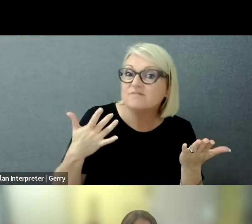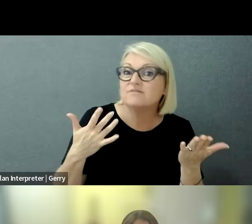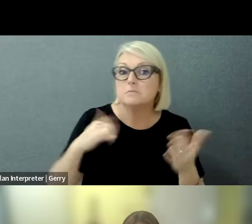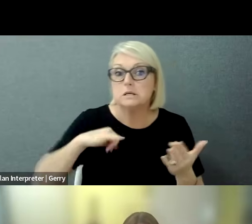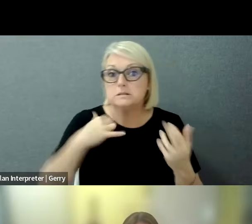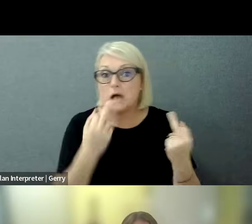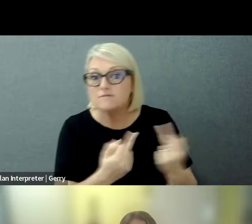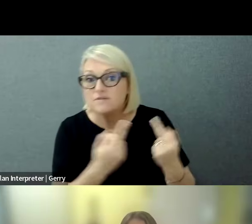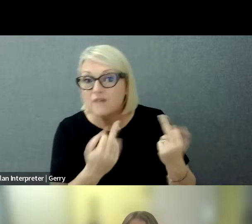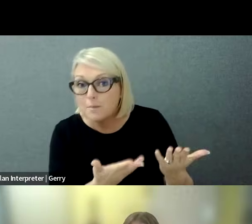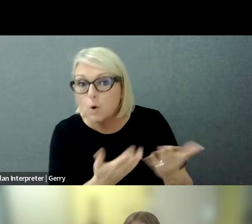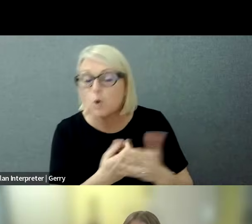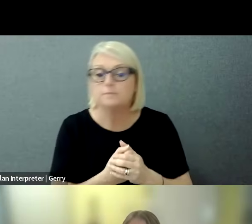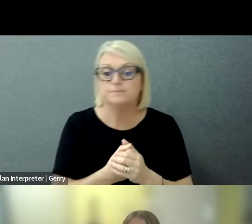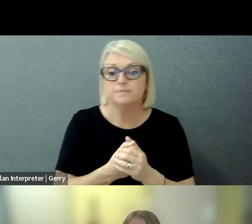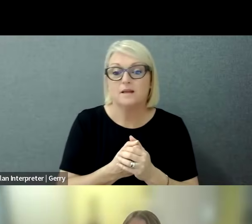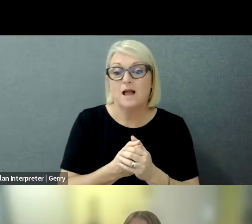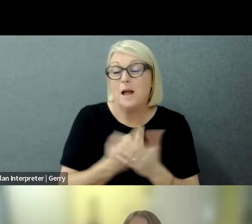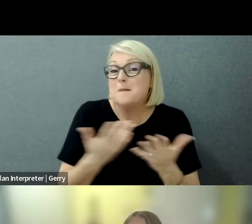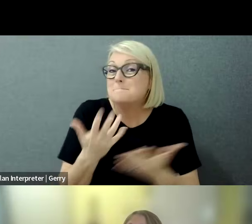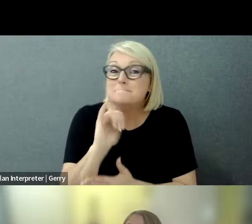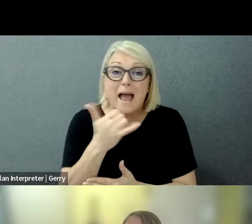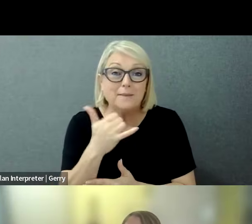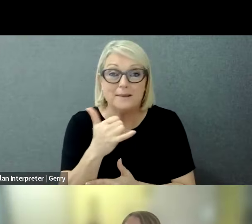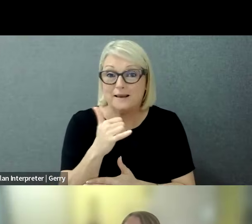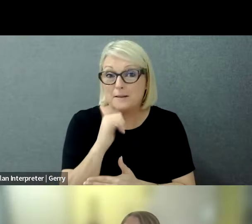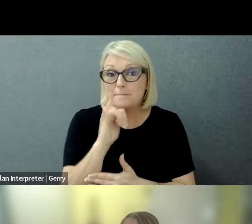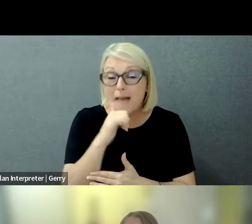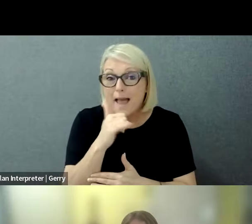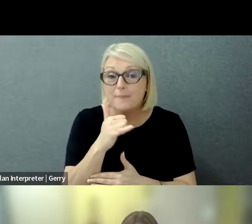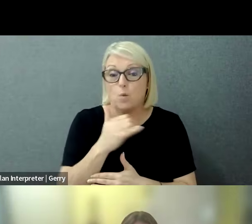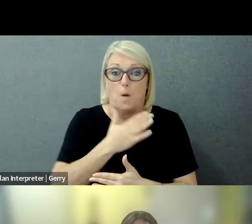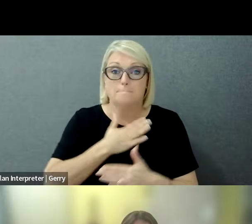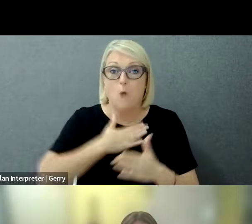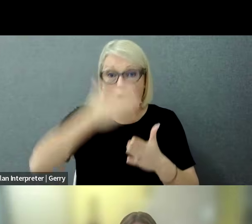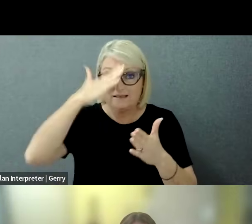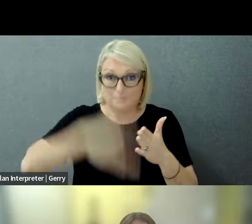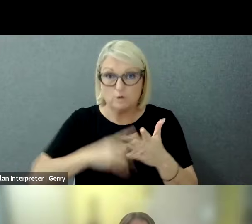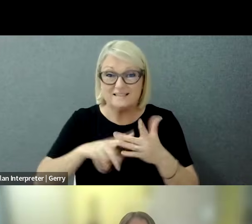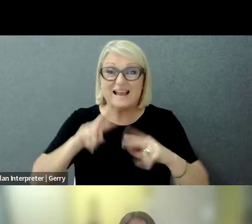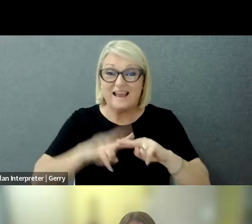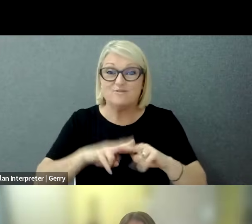open-ended. But it might be we can be - and in my experience when you co-design with families they